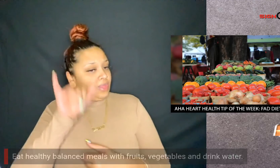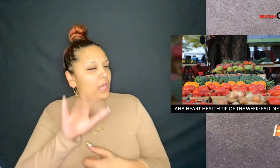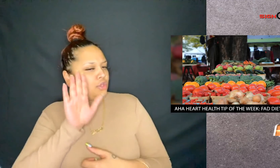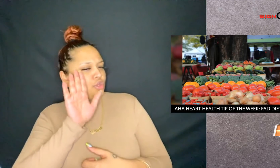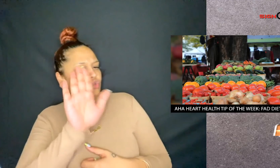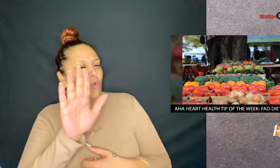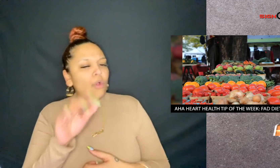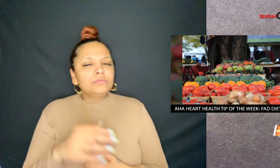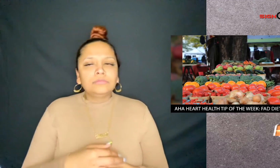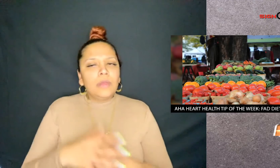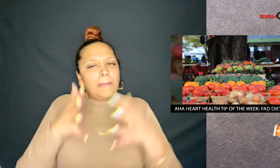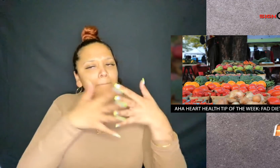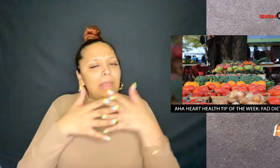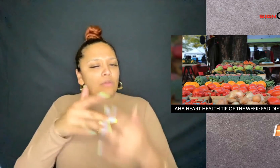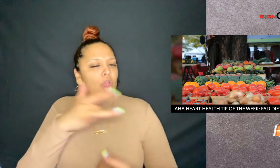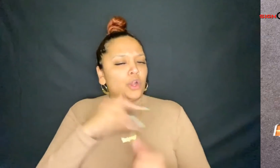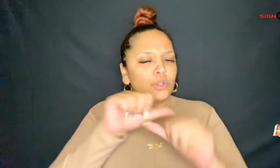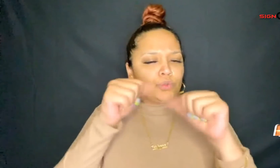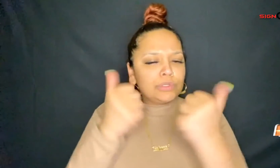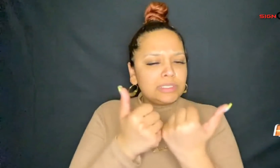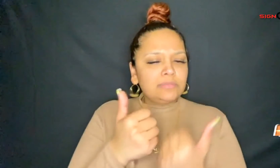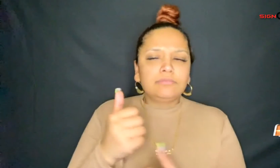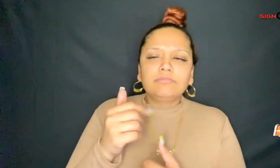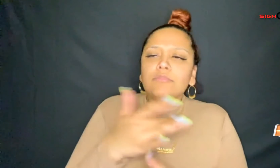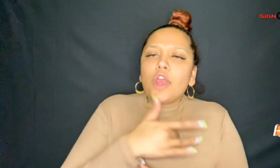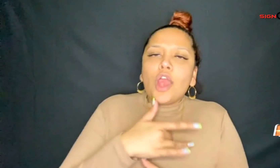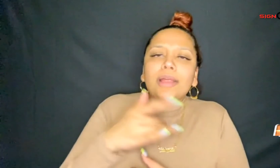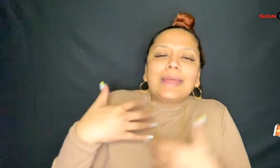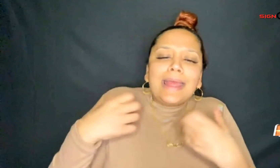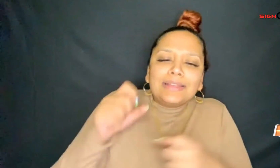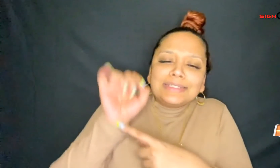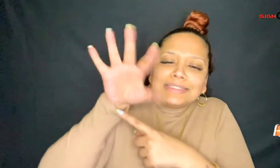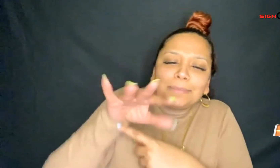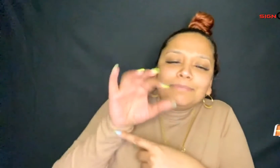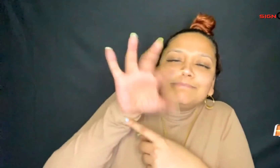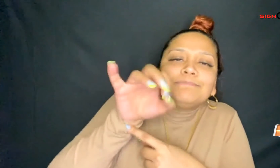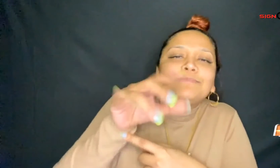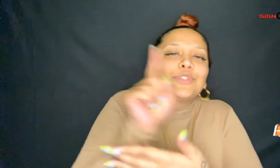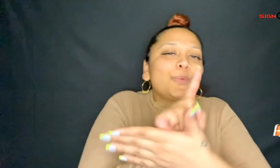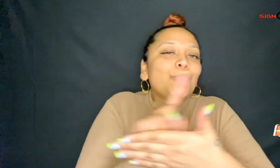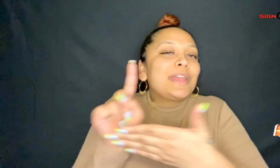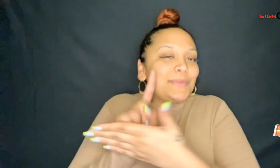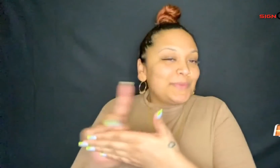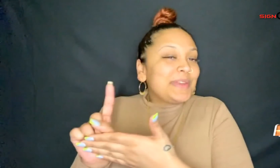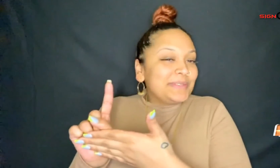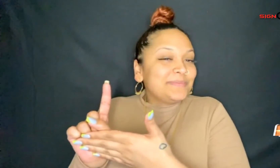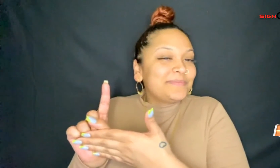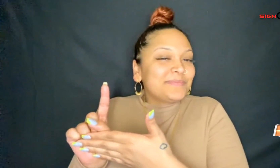are high in sugar and unhealthy fats and that is your American Heart Association heart health